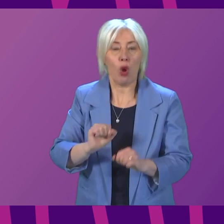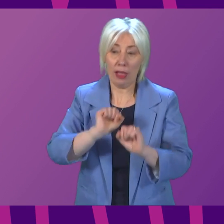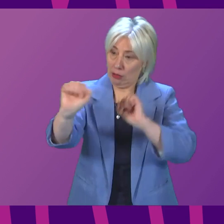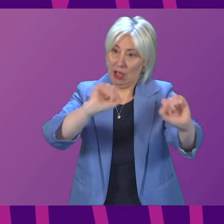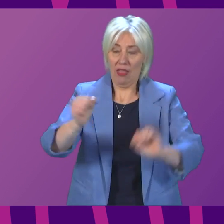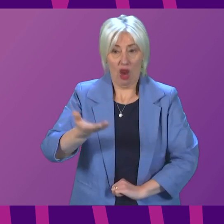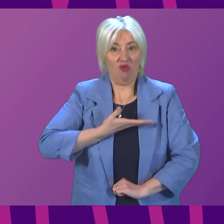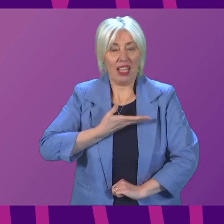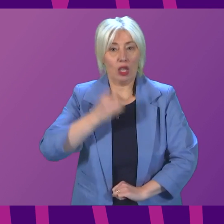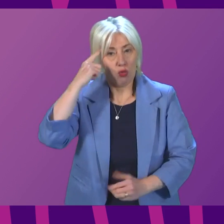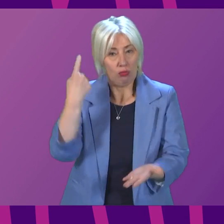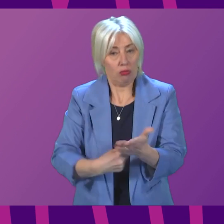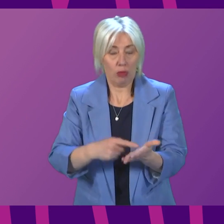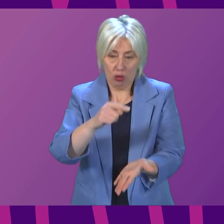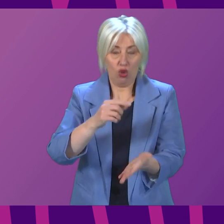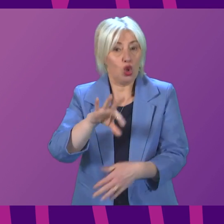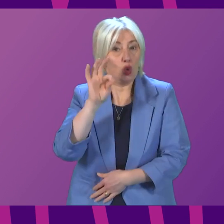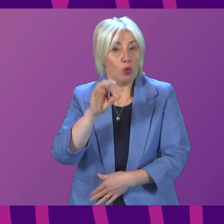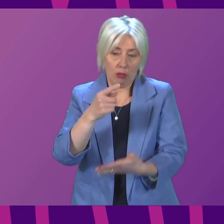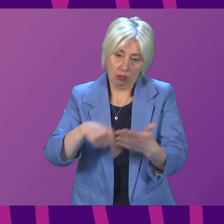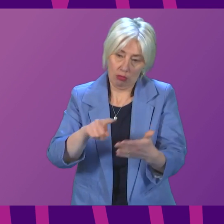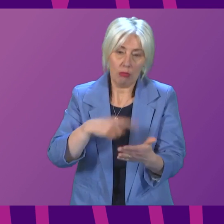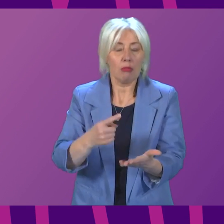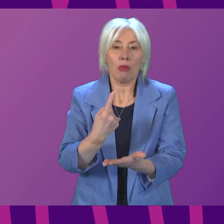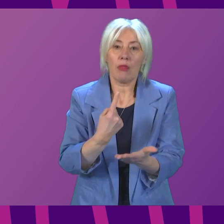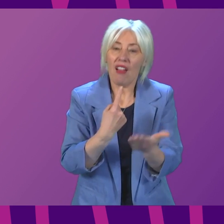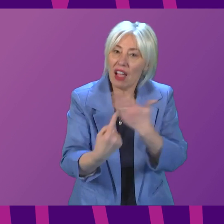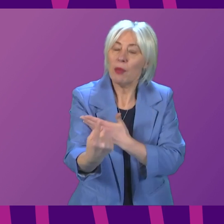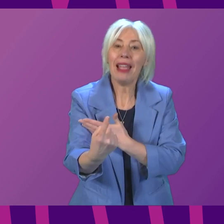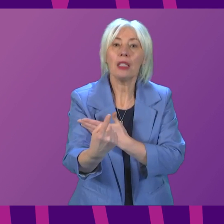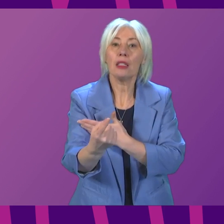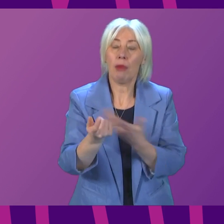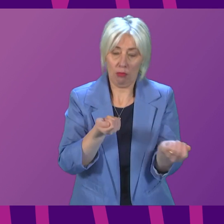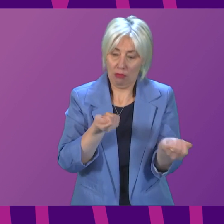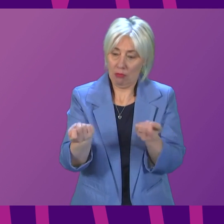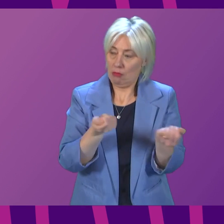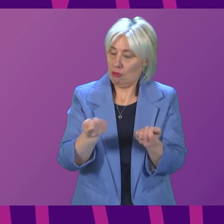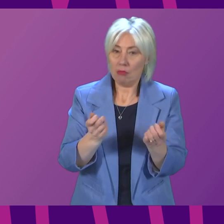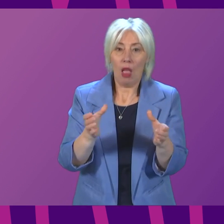The alternative to independence is to continue to be governed by parties at Westminster that